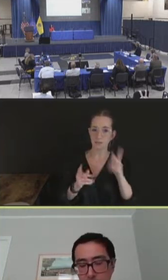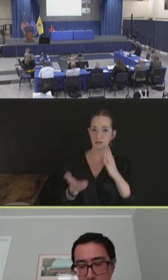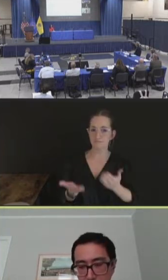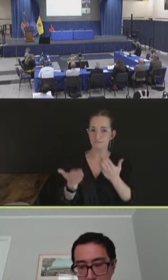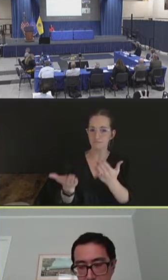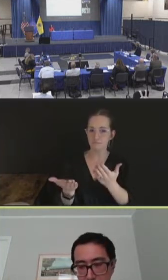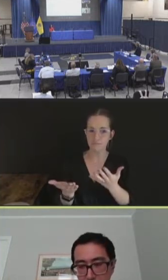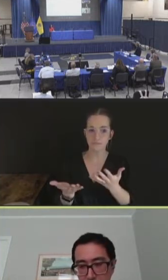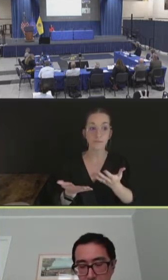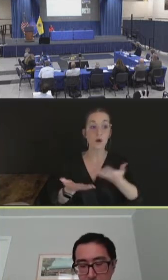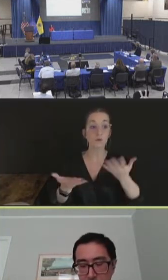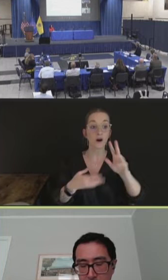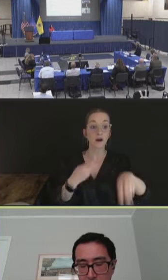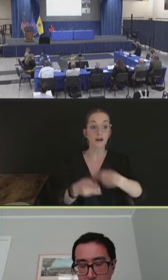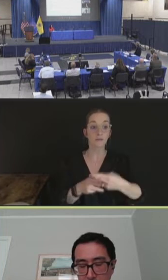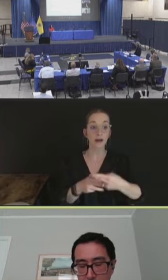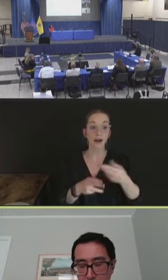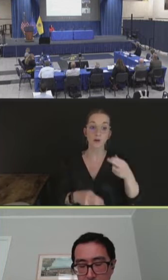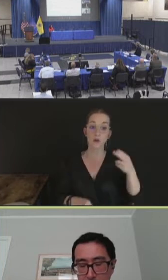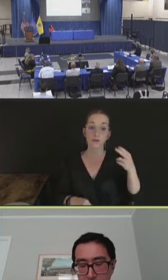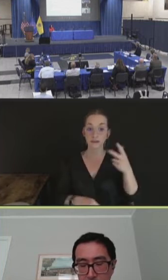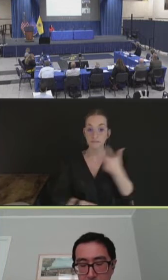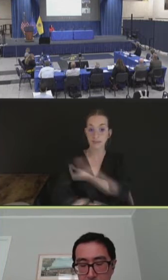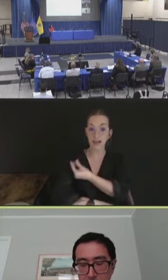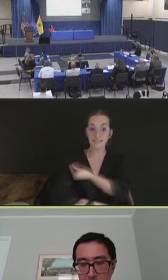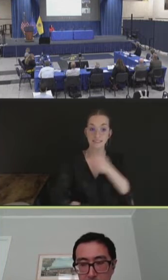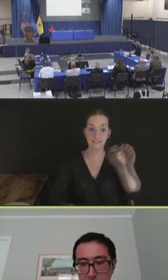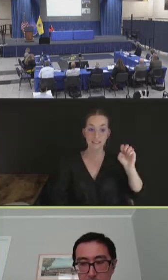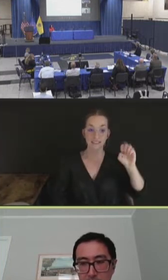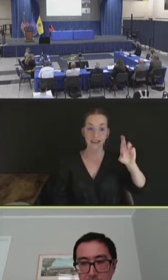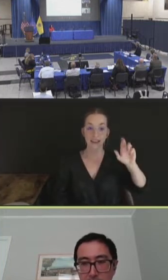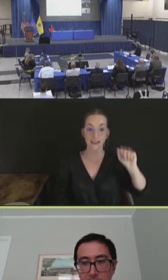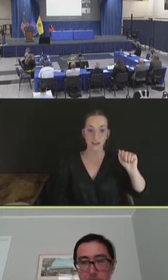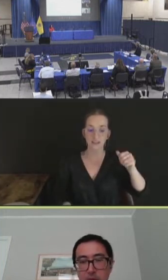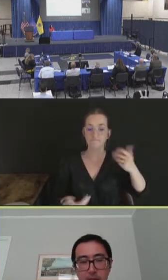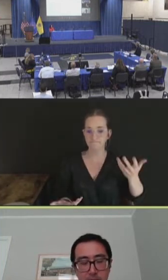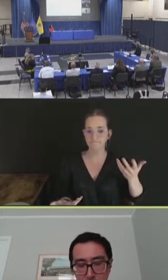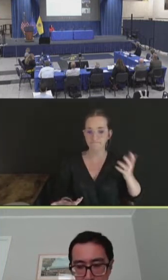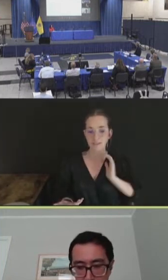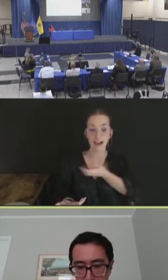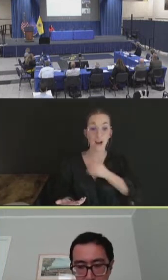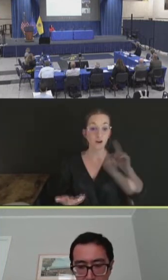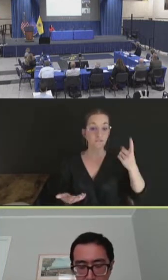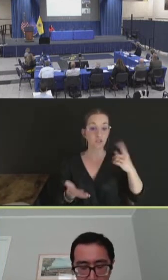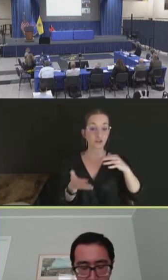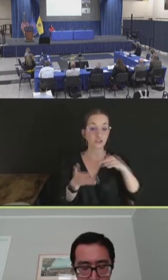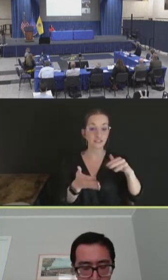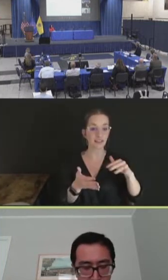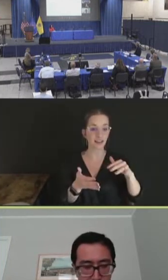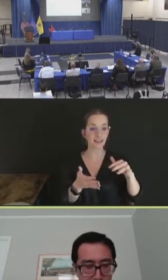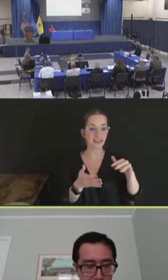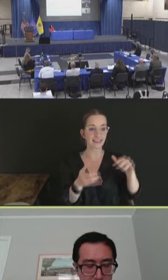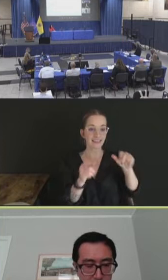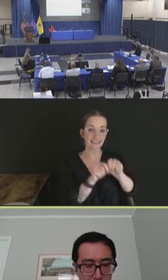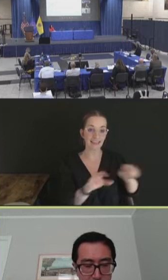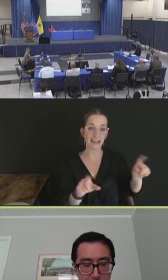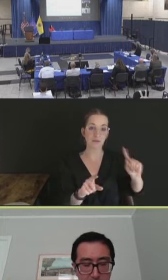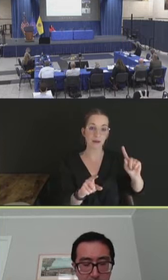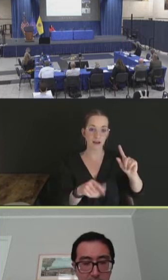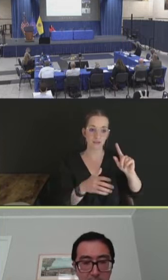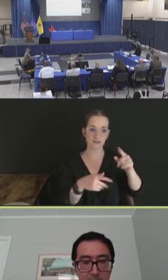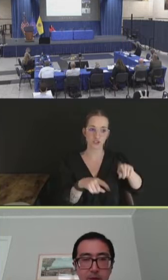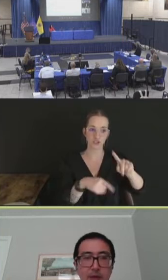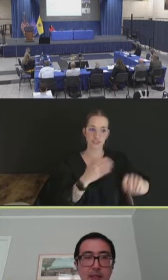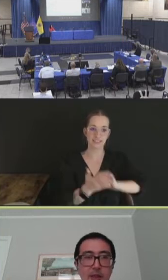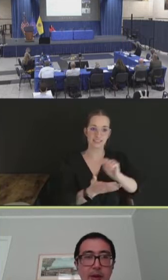our first study came out during a time when the country was trying to figure out vaccine